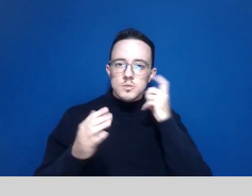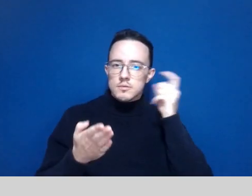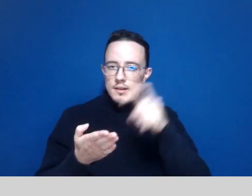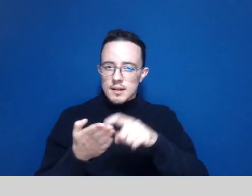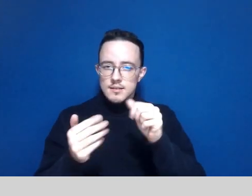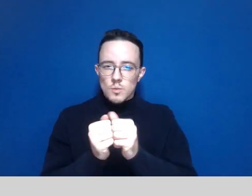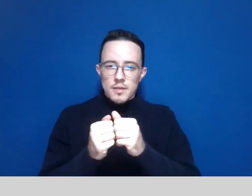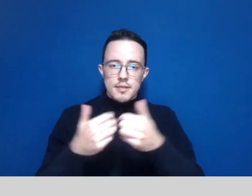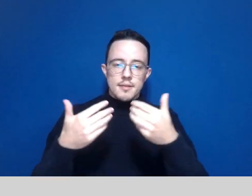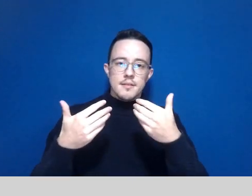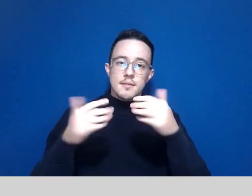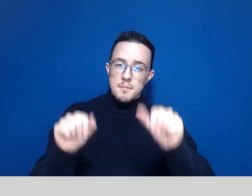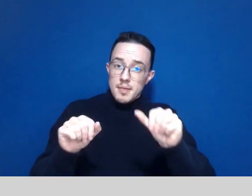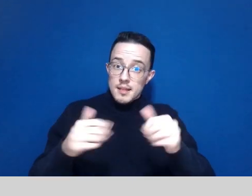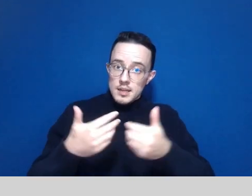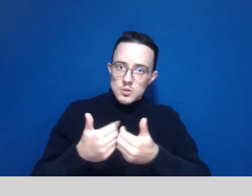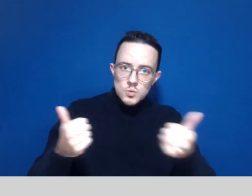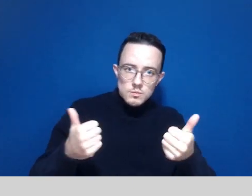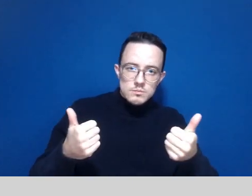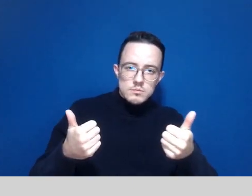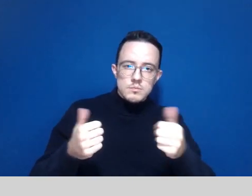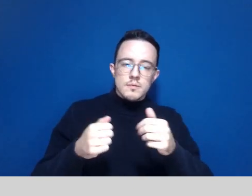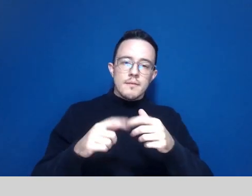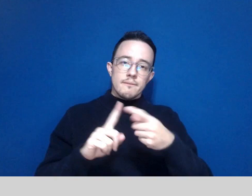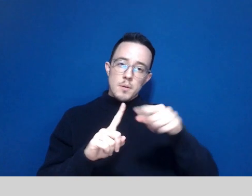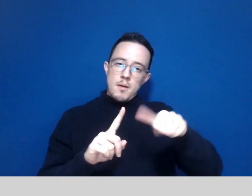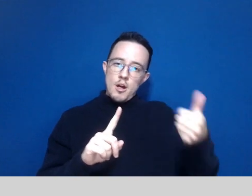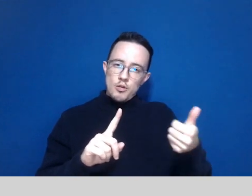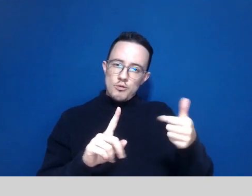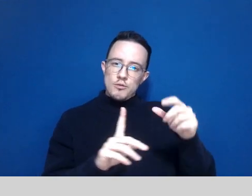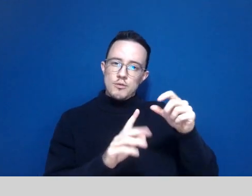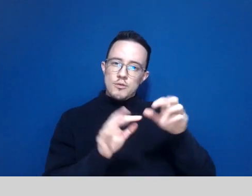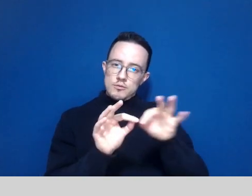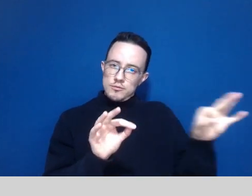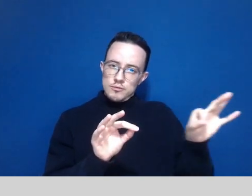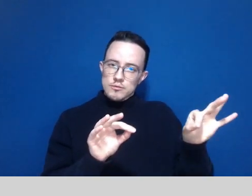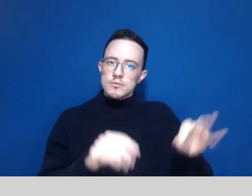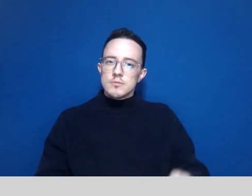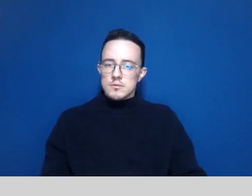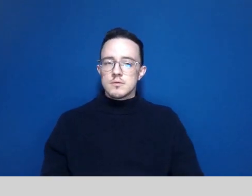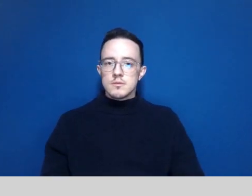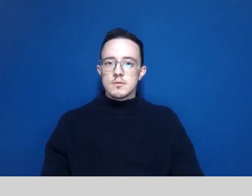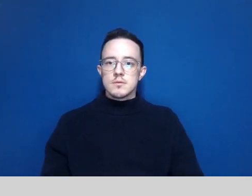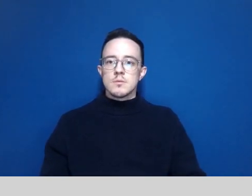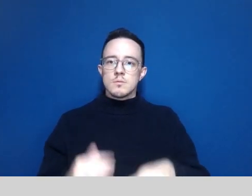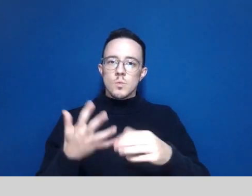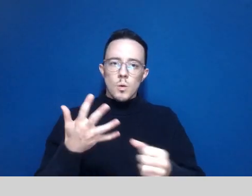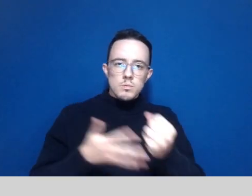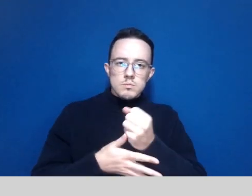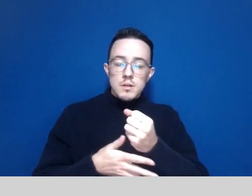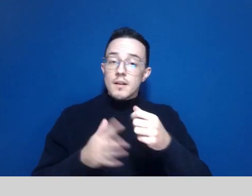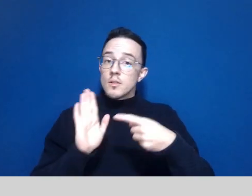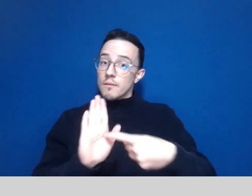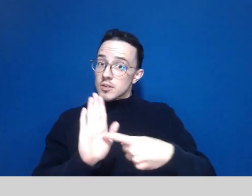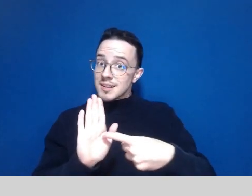that we want the system to recognize with some bias. We want it to be given advantage